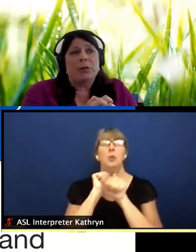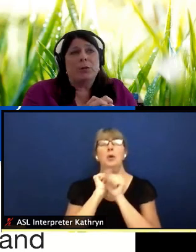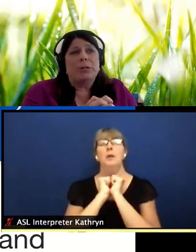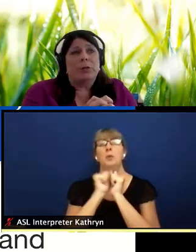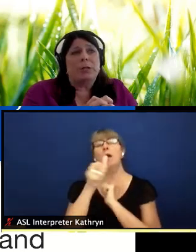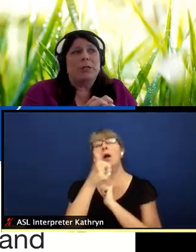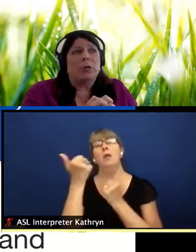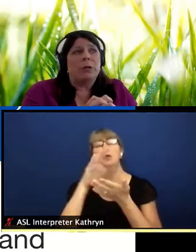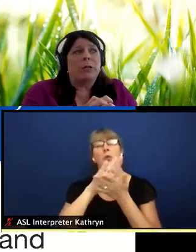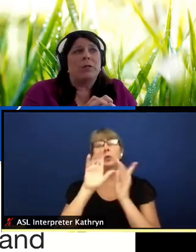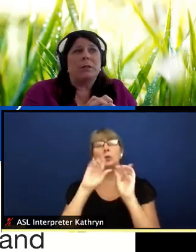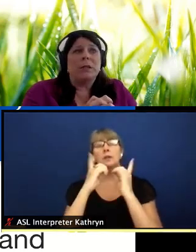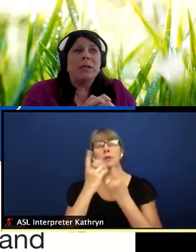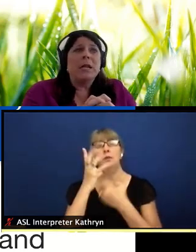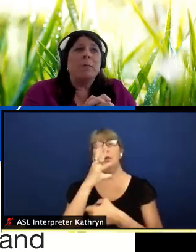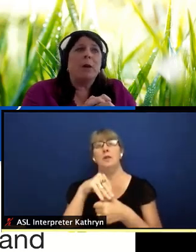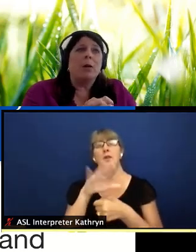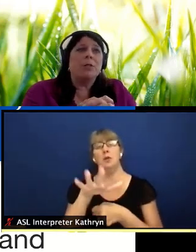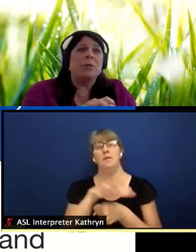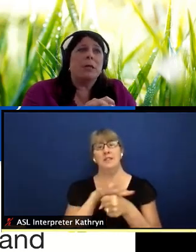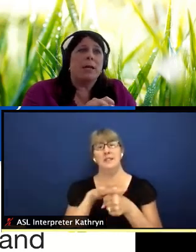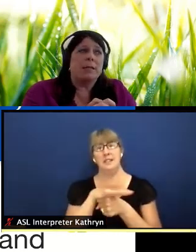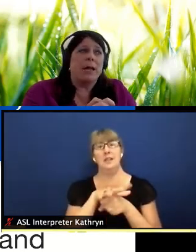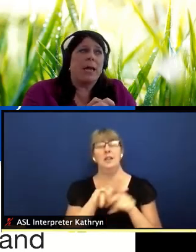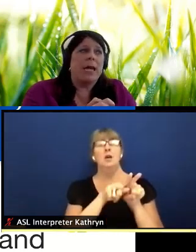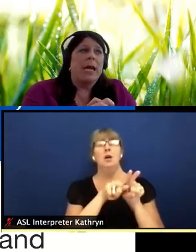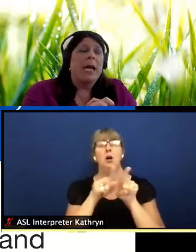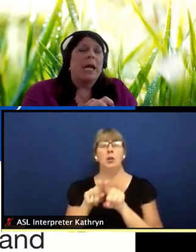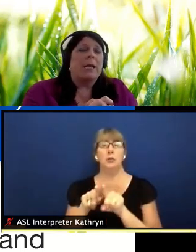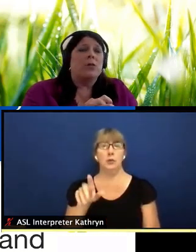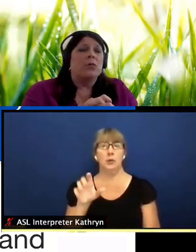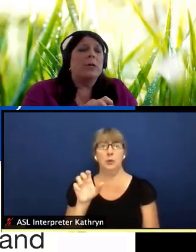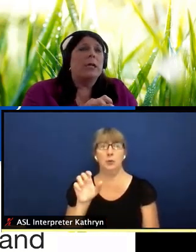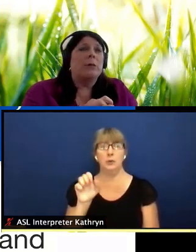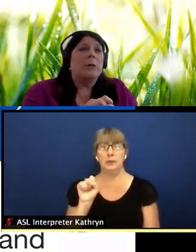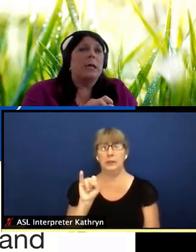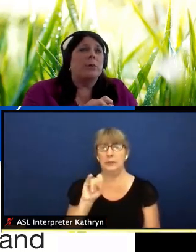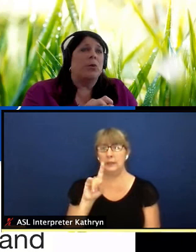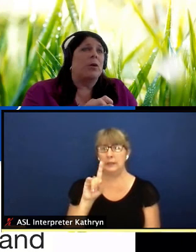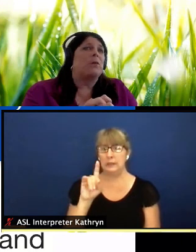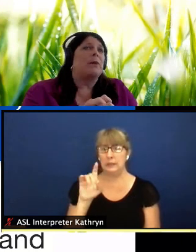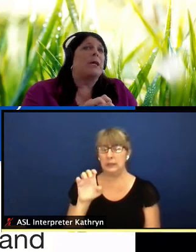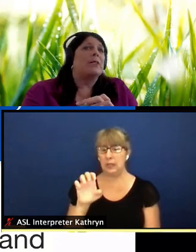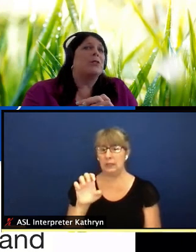school districts that are within your vicinity but also size like is really really important because